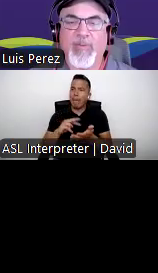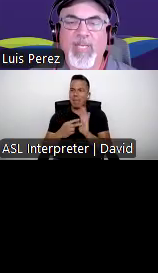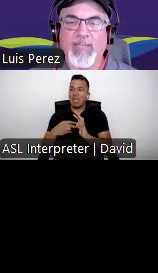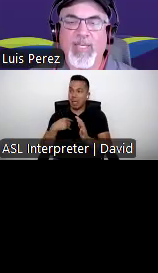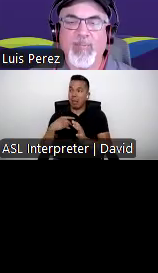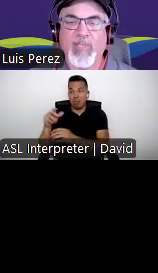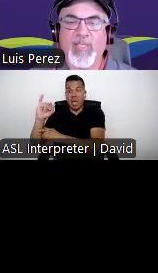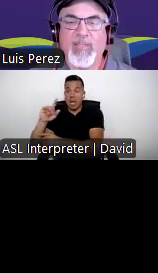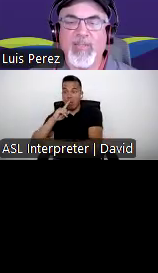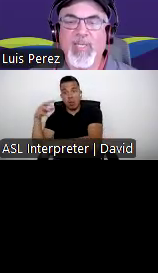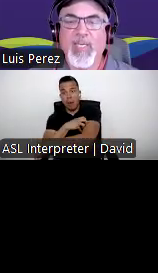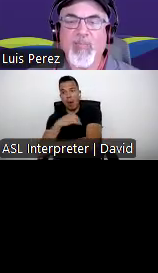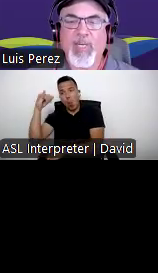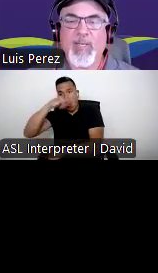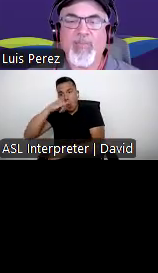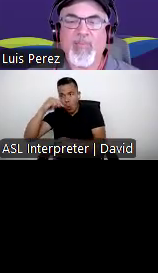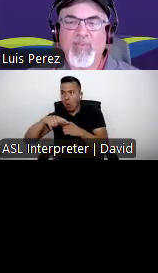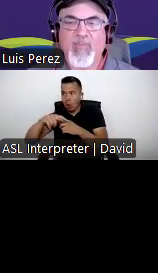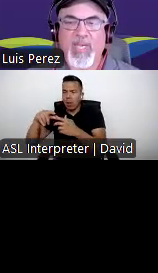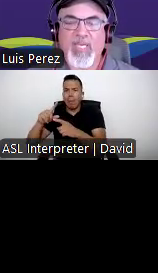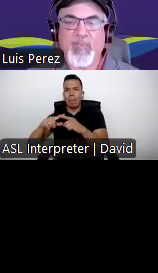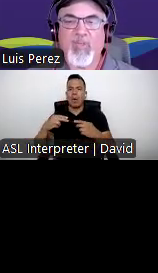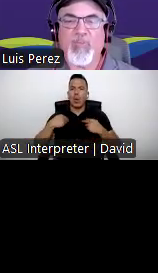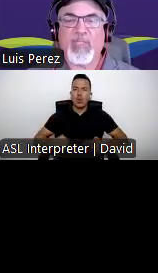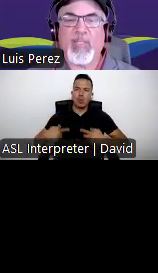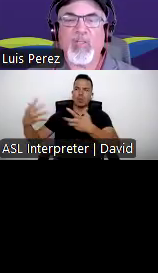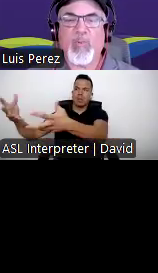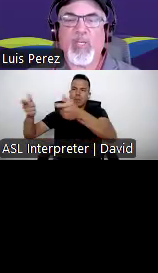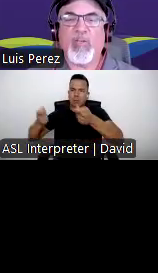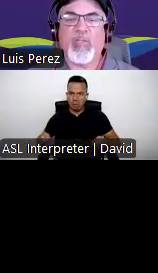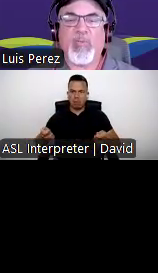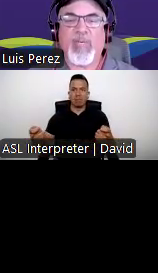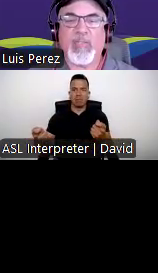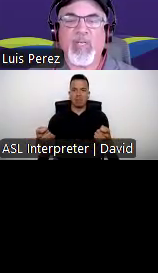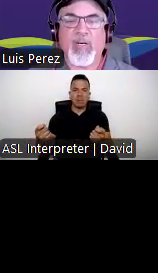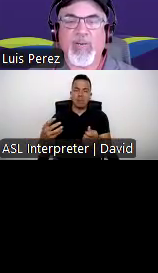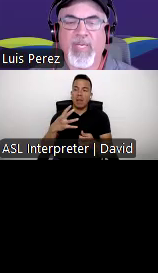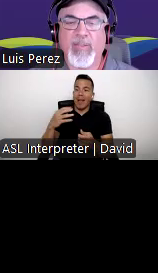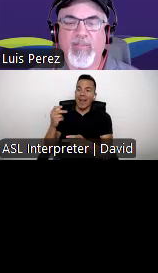and has a lot of potential. But by keeping humans in the loop, we can also provide some guardrails